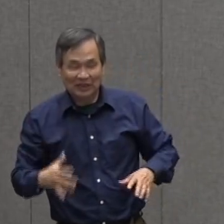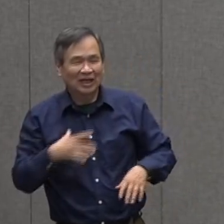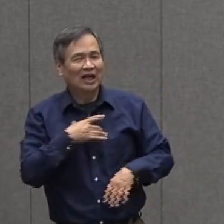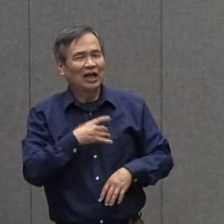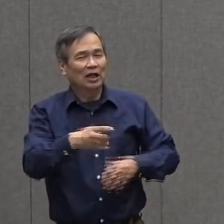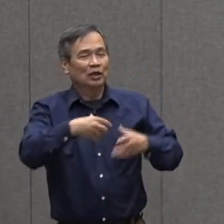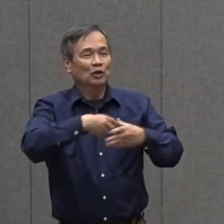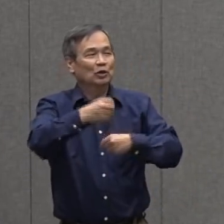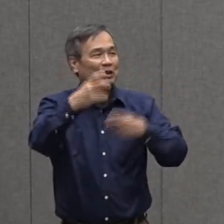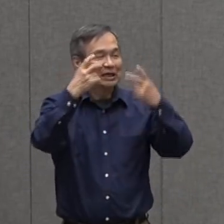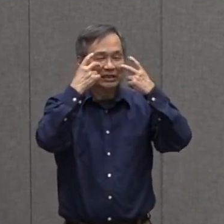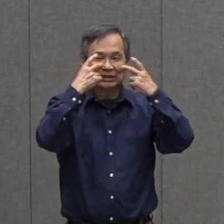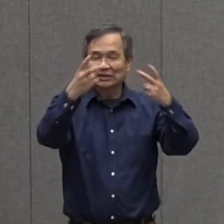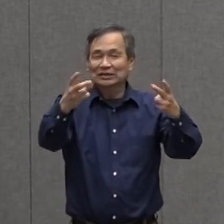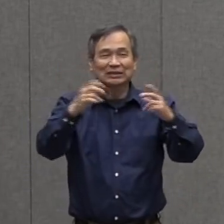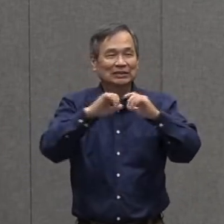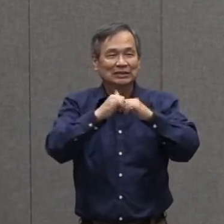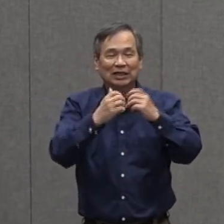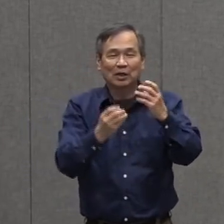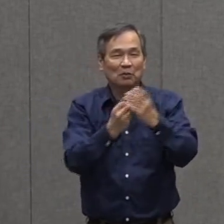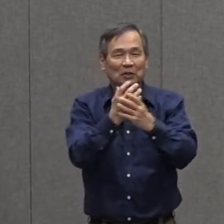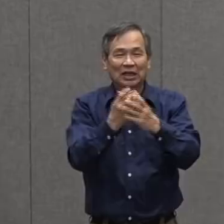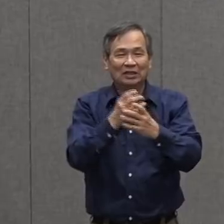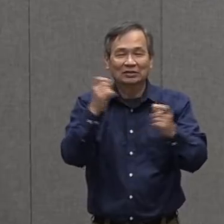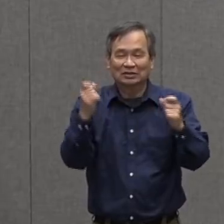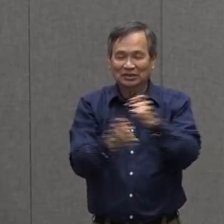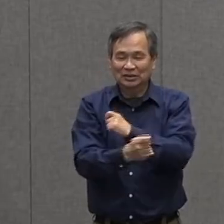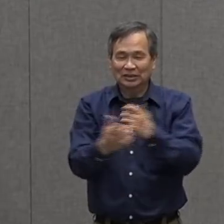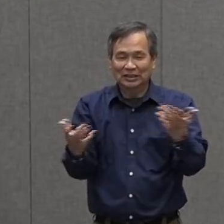all of our plants look here. It's kind of like Ki-pat.